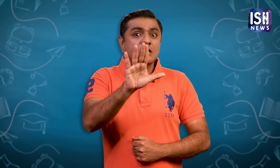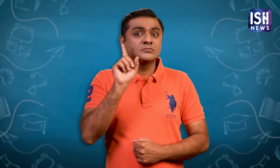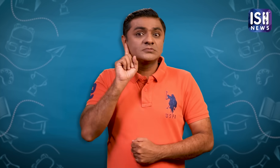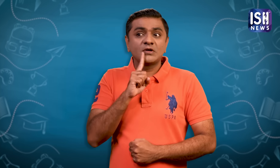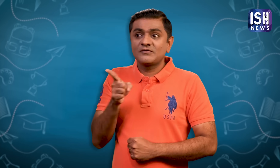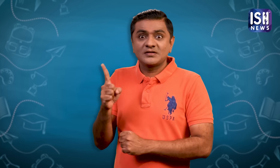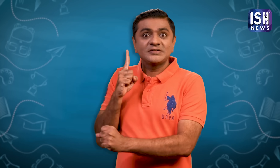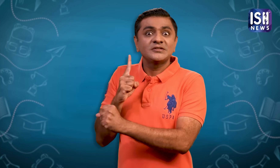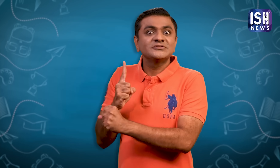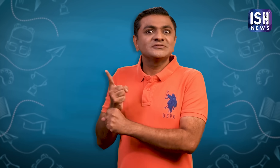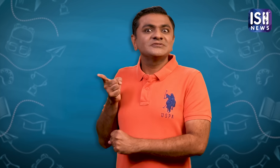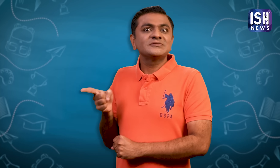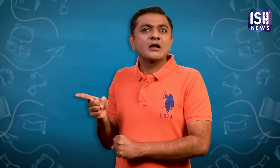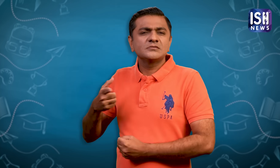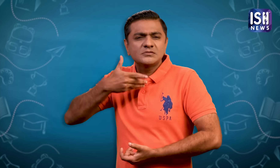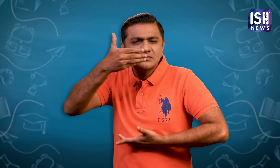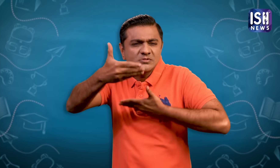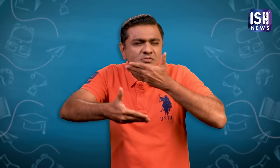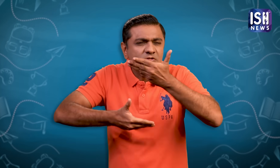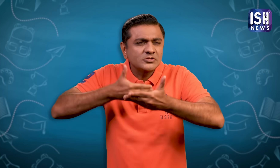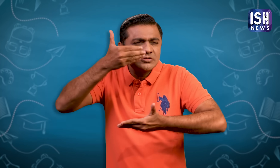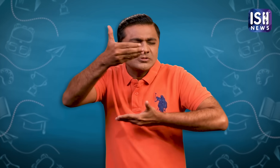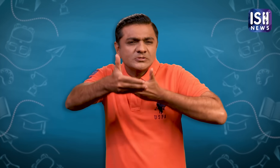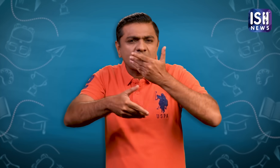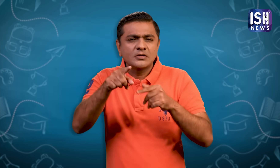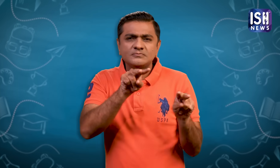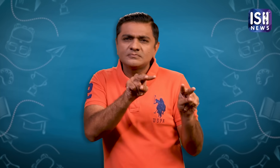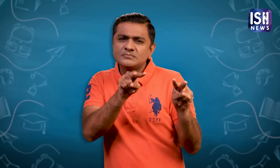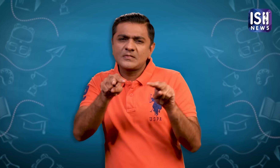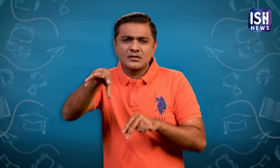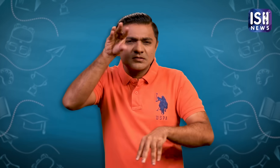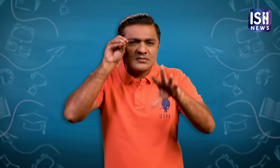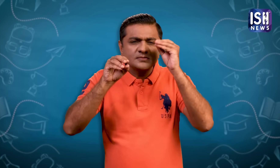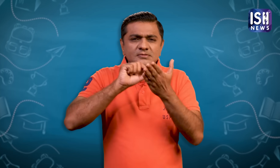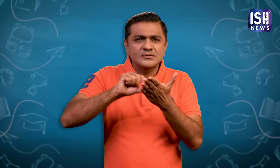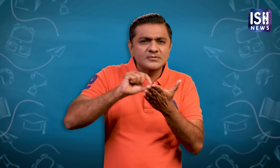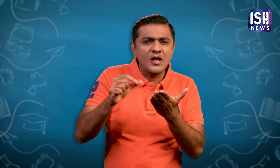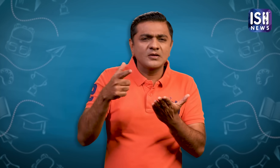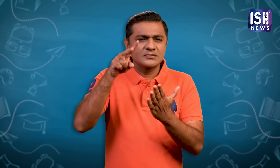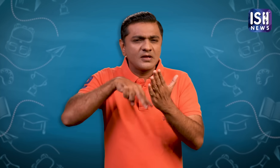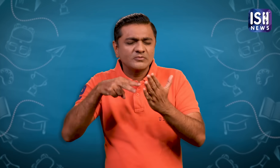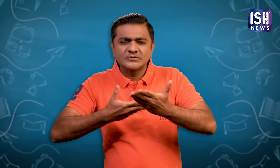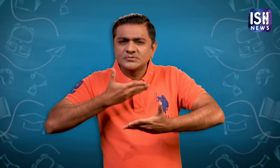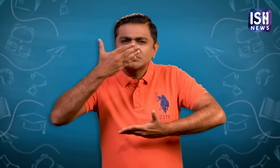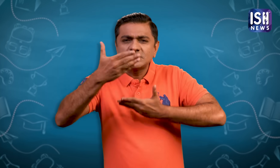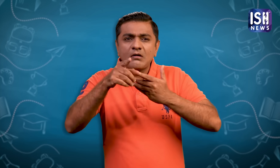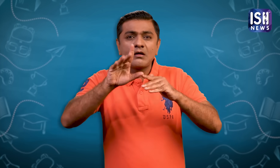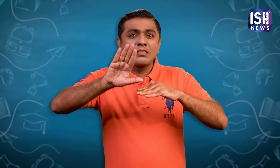We have deaf teachers who will train you. You can learn from them to read and to write.